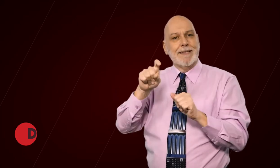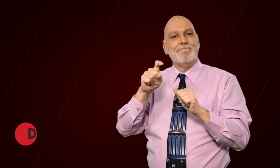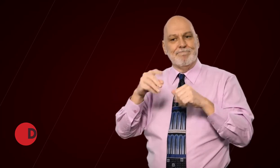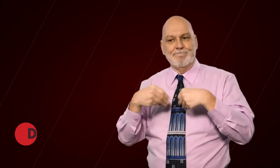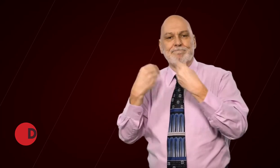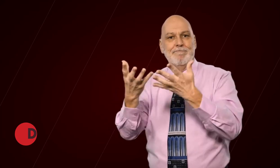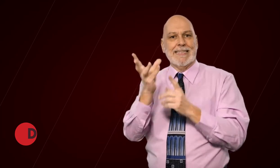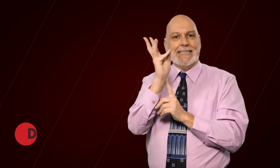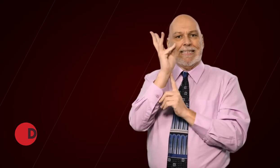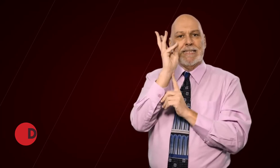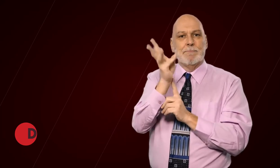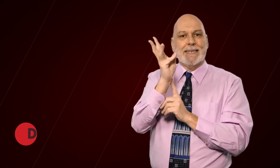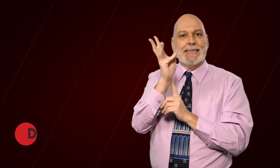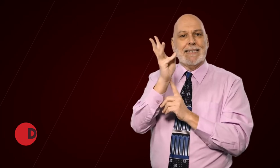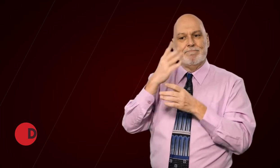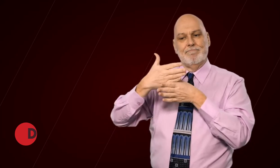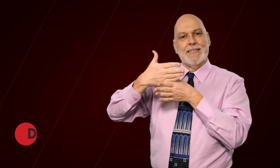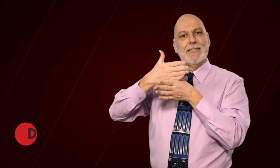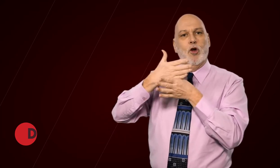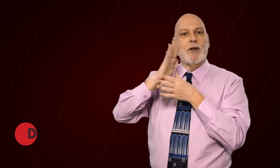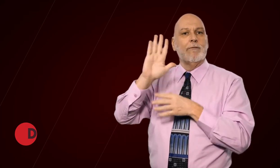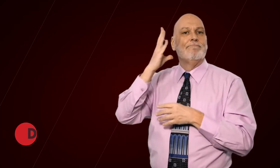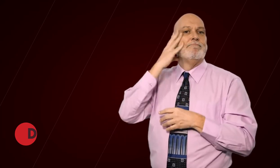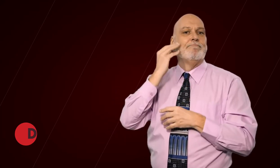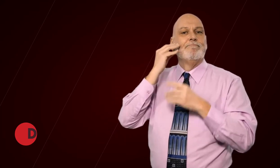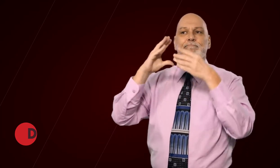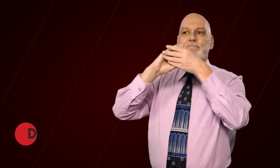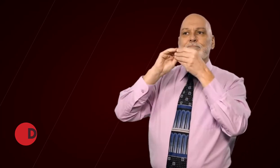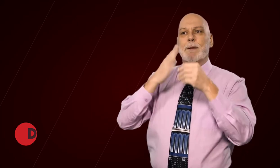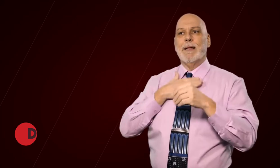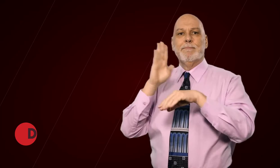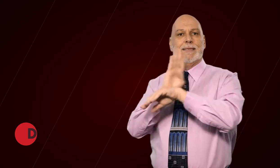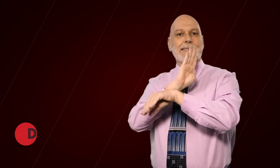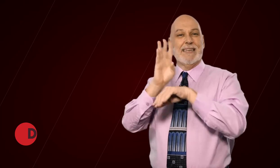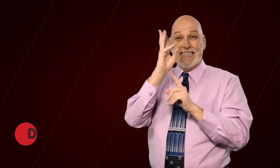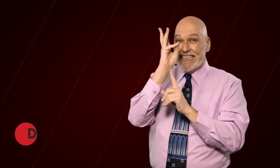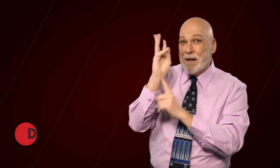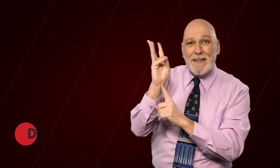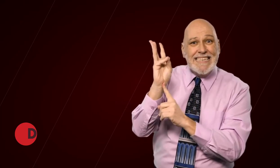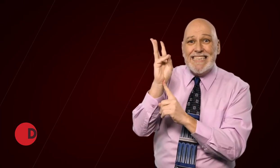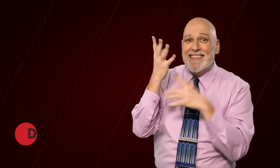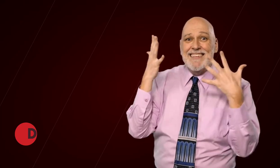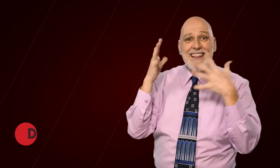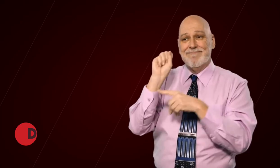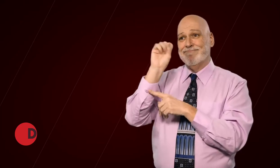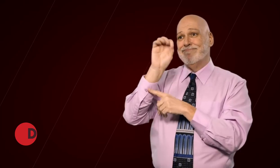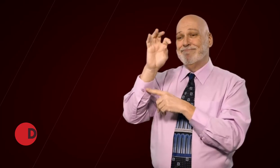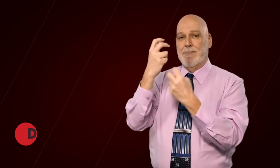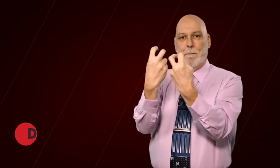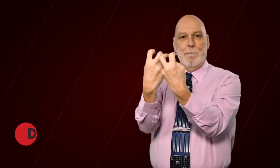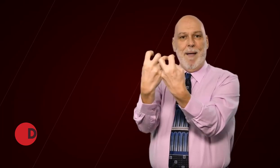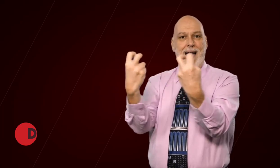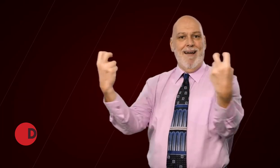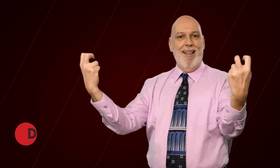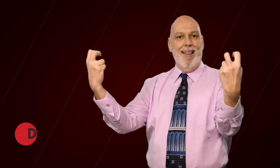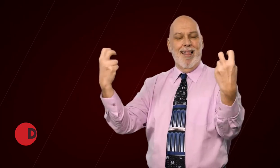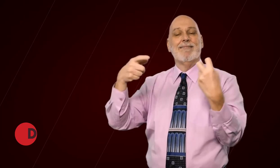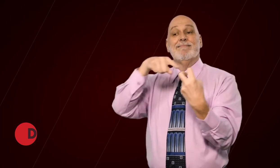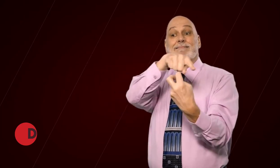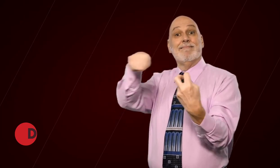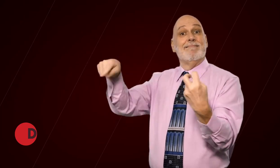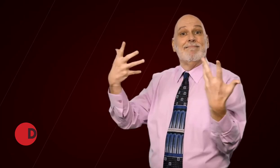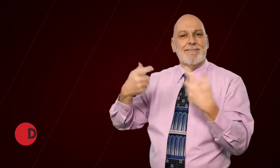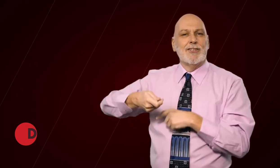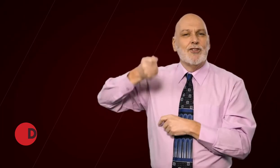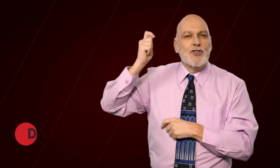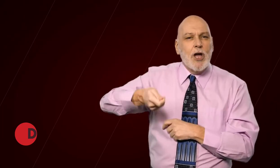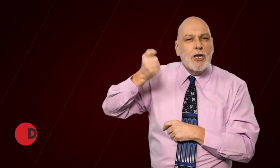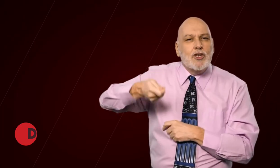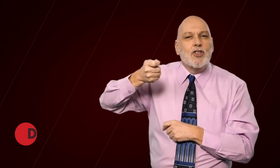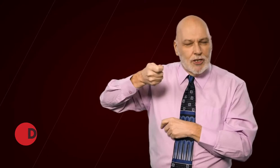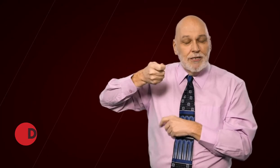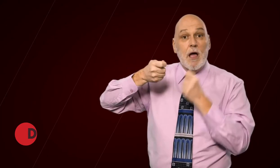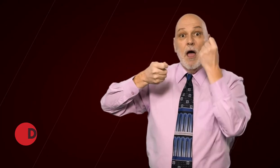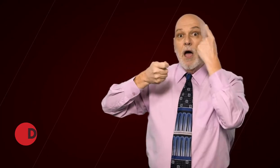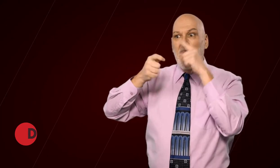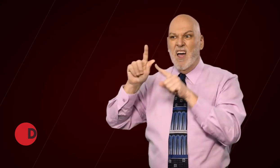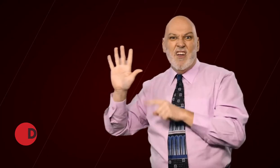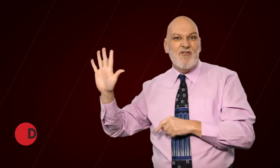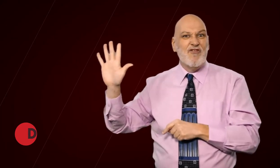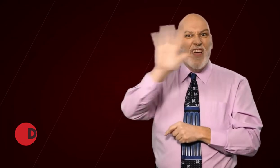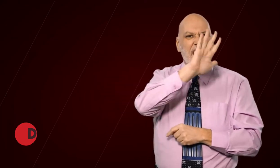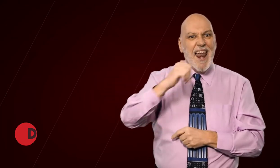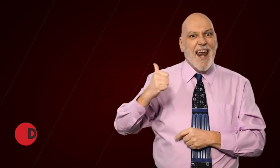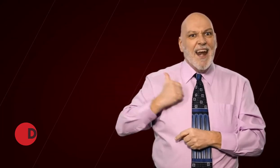Each person was given 6 minutes to share their business pitch in